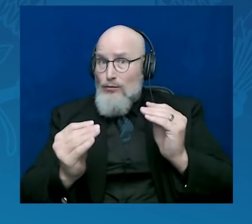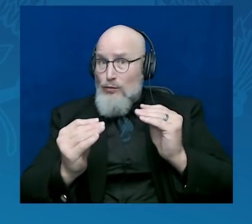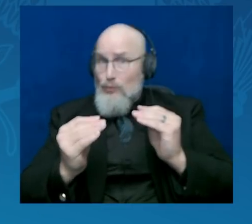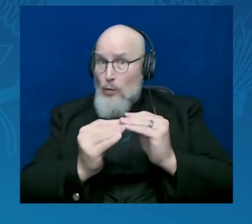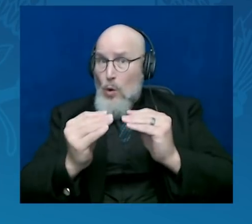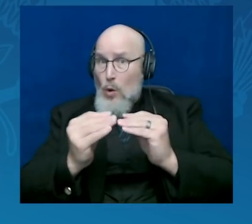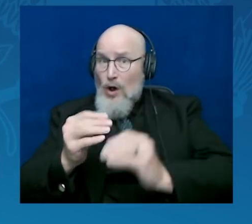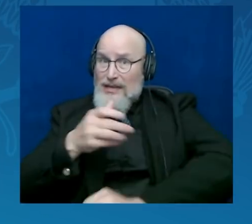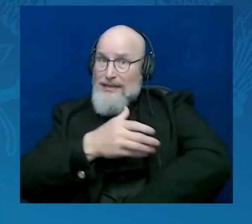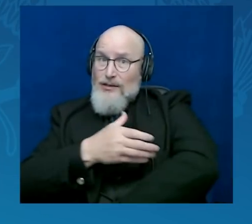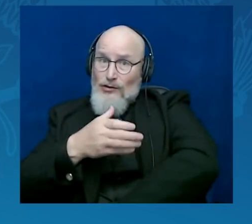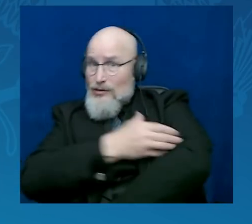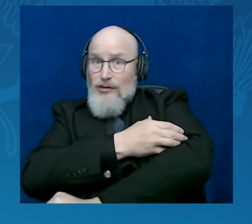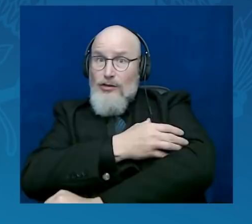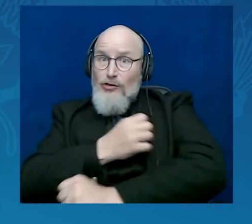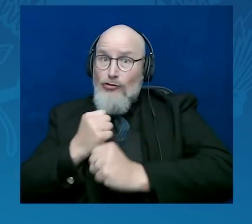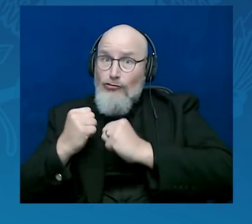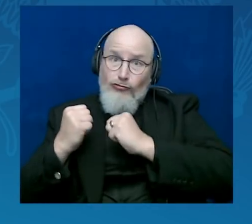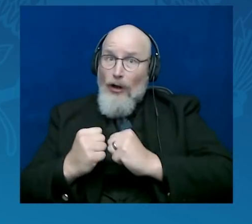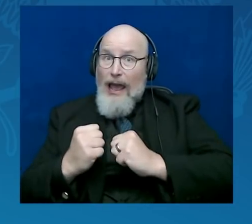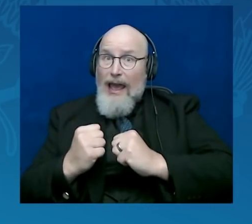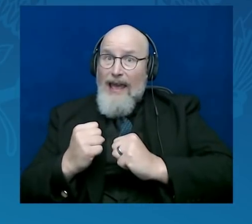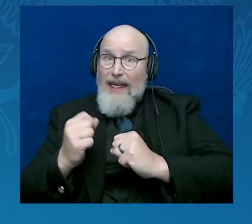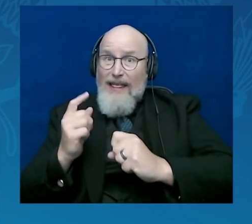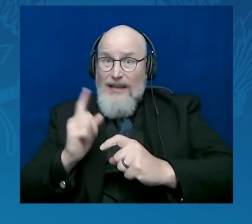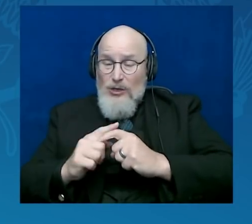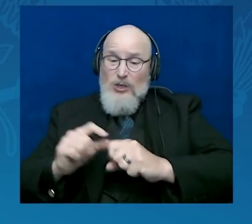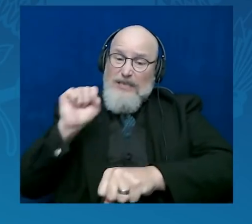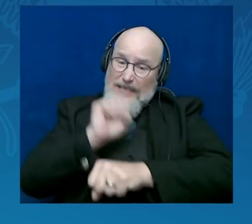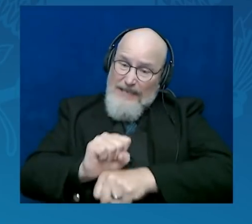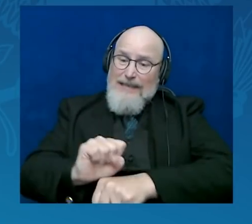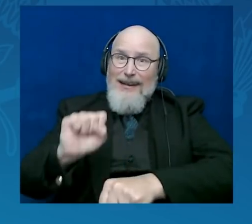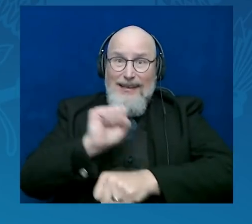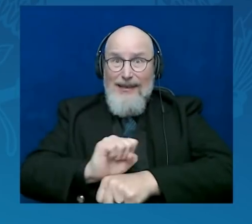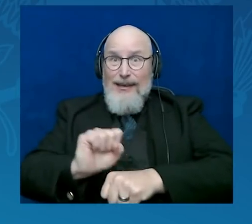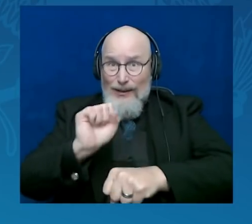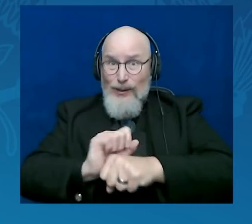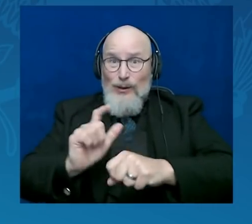to build something up than it takes to tear something down.